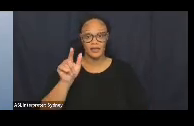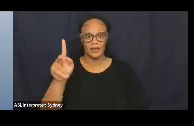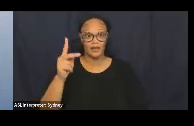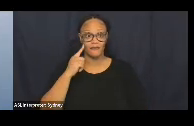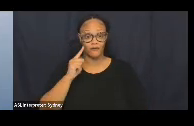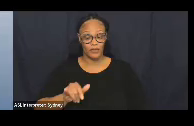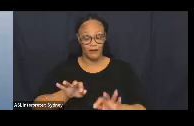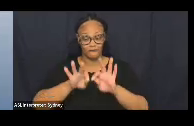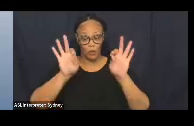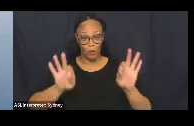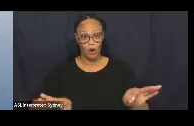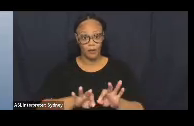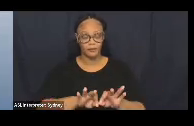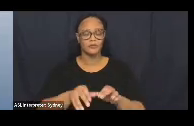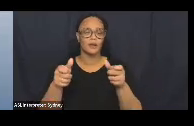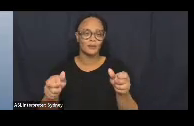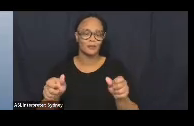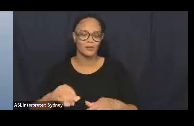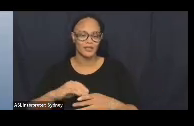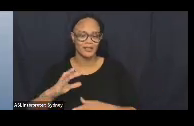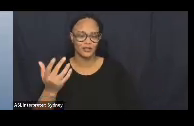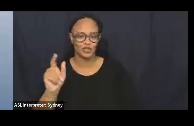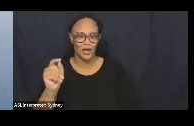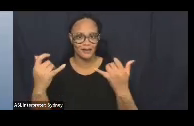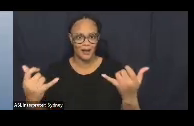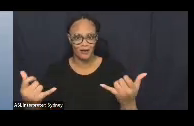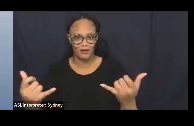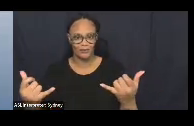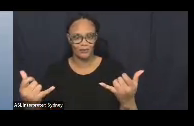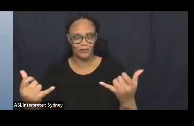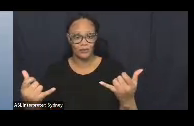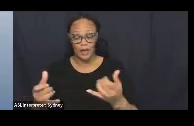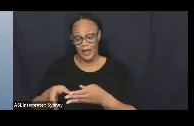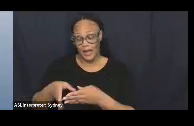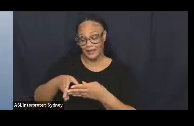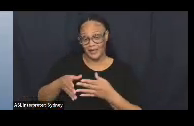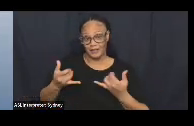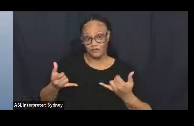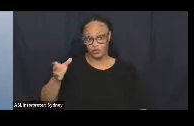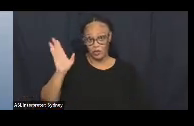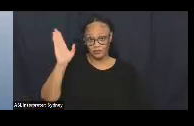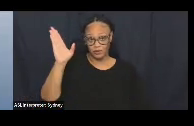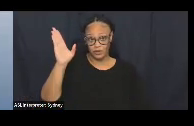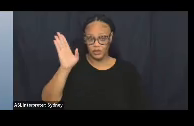chat and it will also be displayed on the screen toward the end of our session. We do hope you take